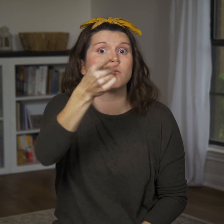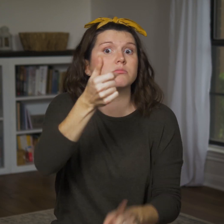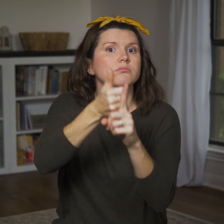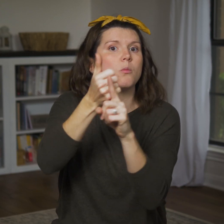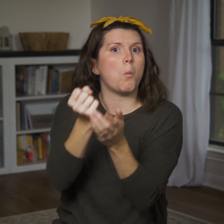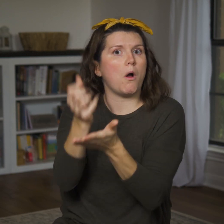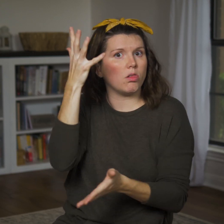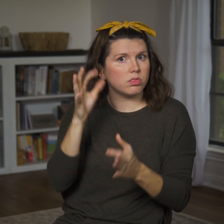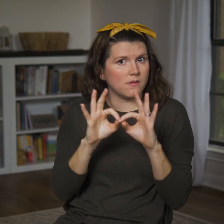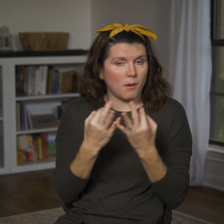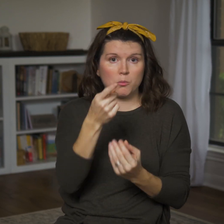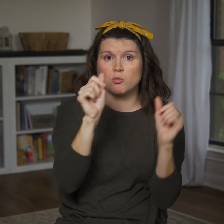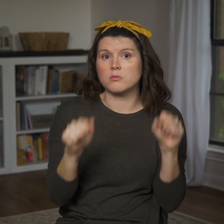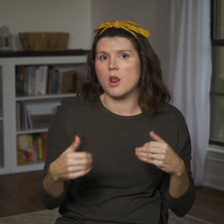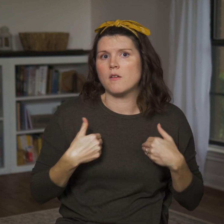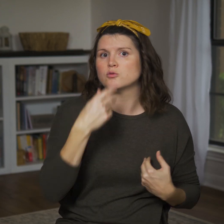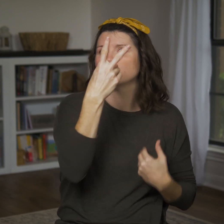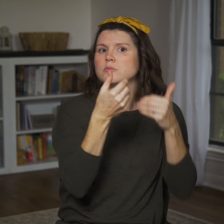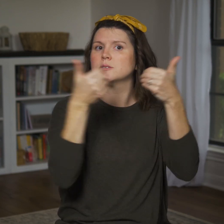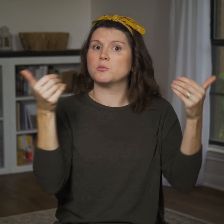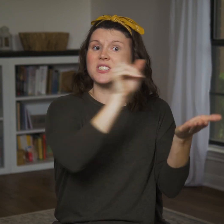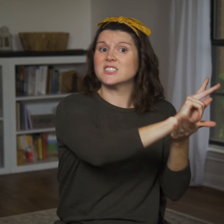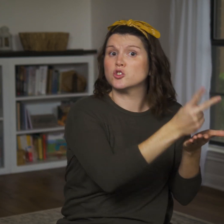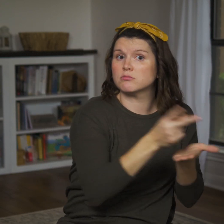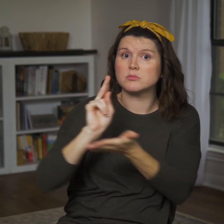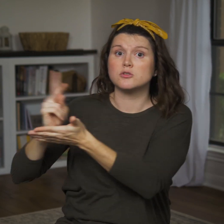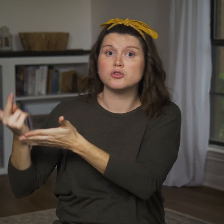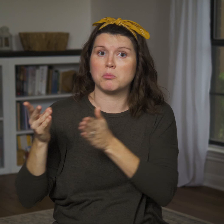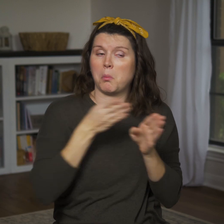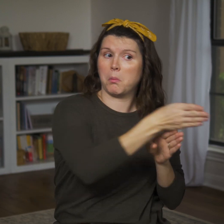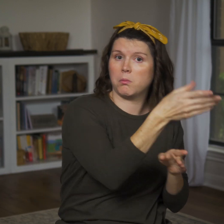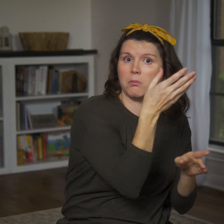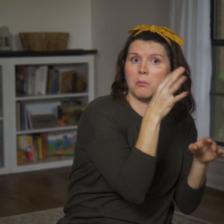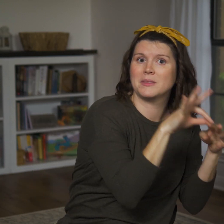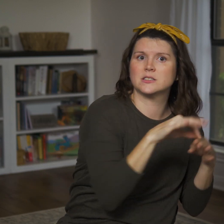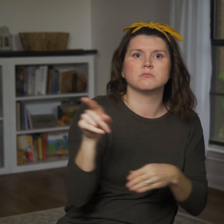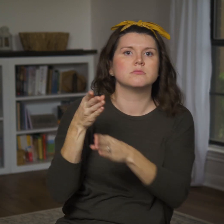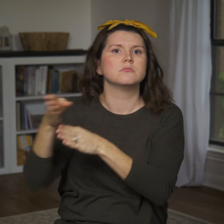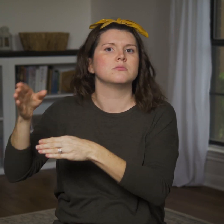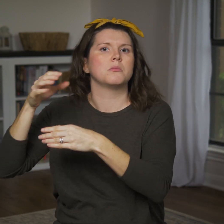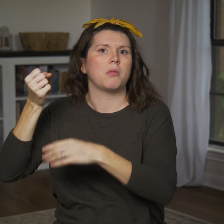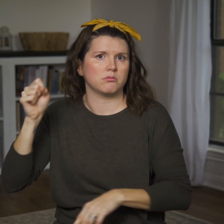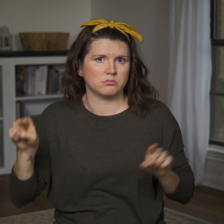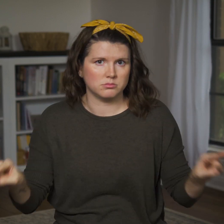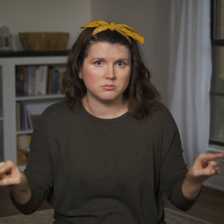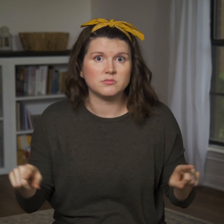and if you’re a wealthy kosher family, you have two separate kitchens.